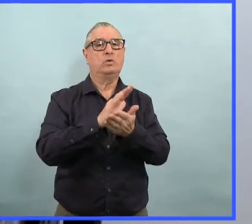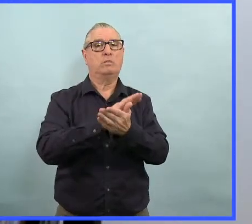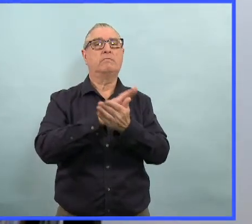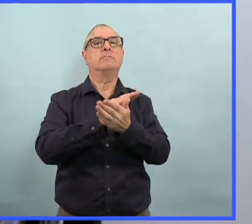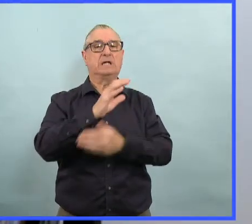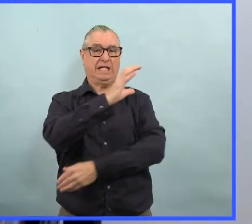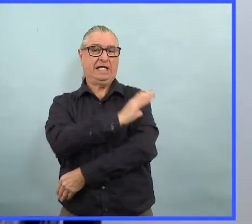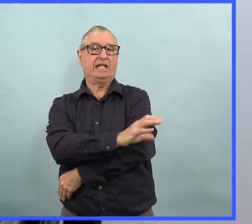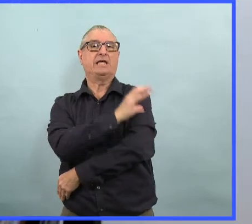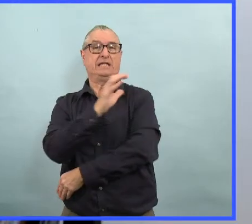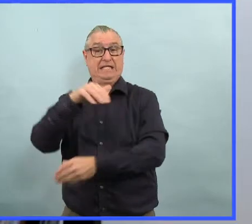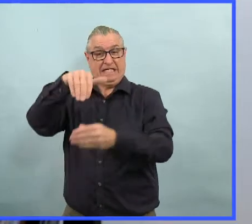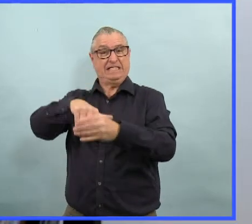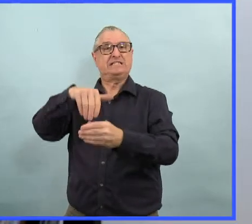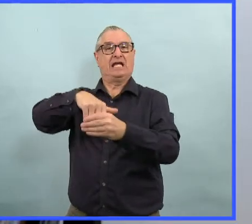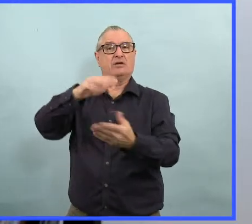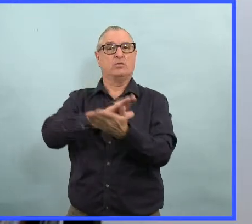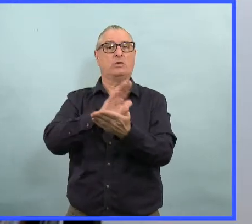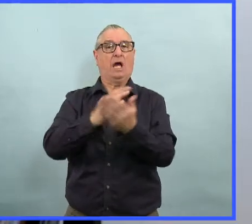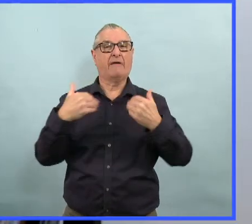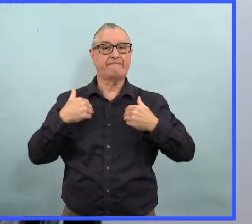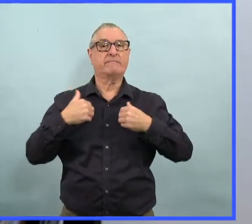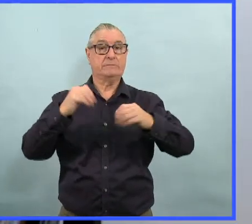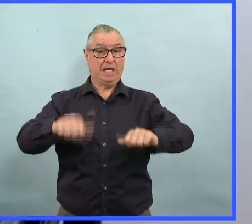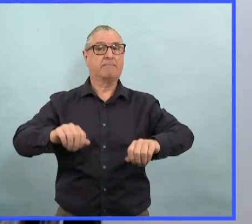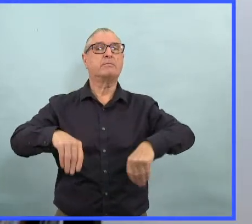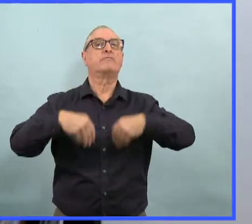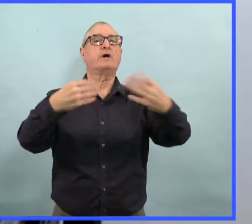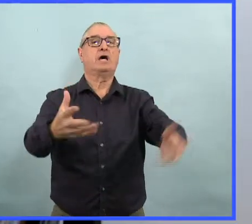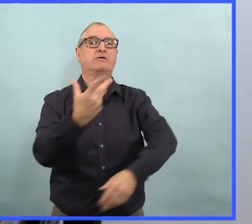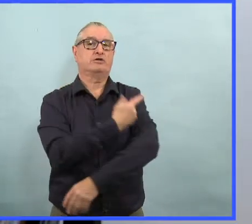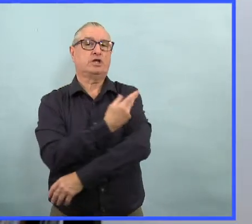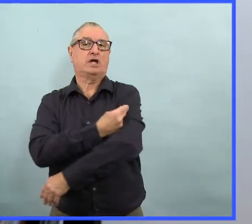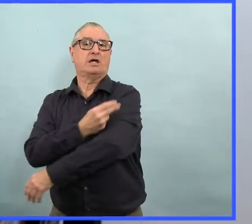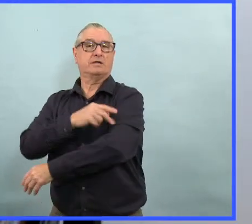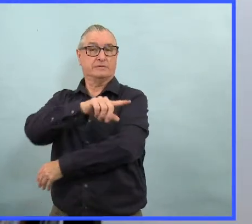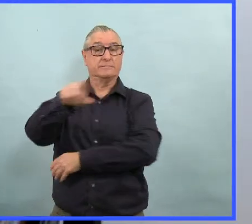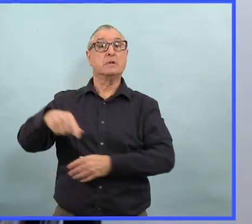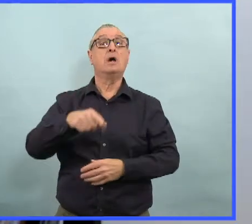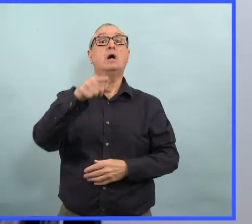from the school to communicate the schedule and ensure that your child is prepared for vaccination